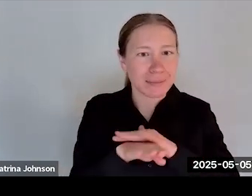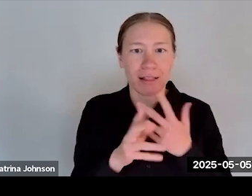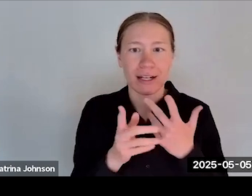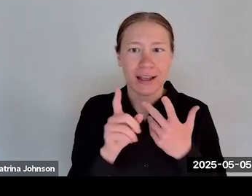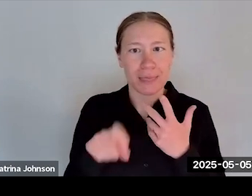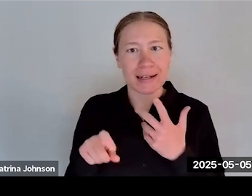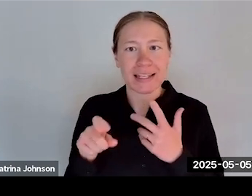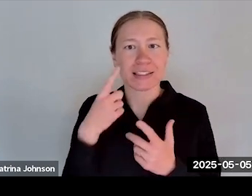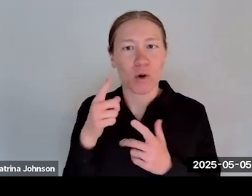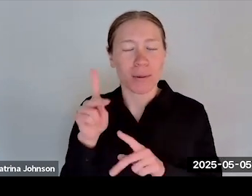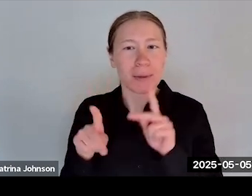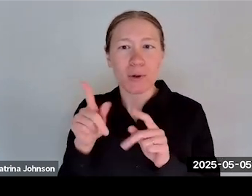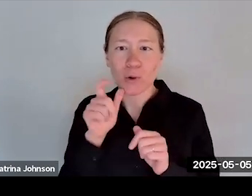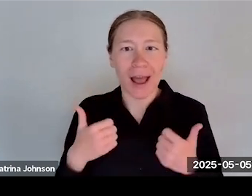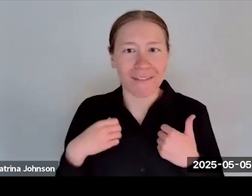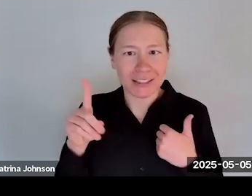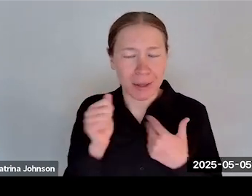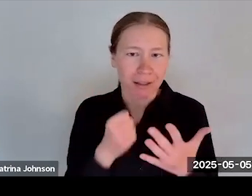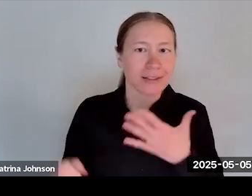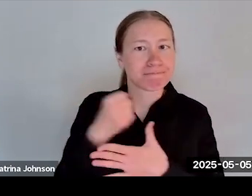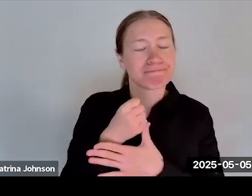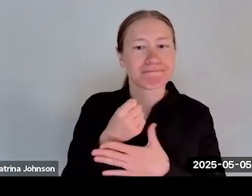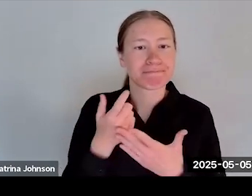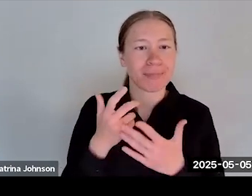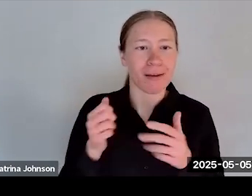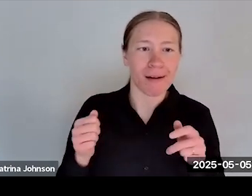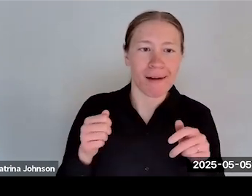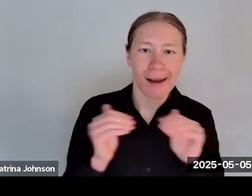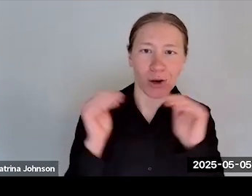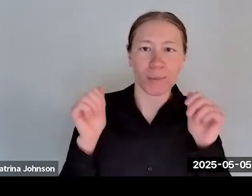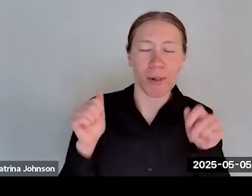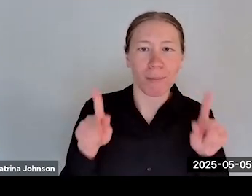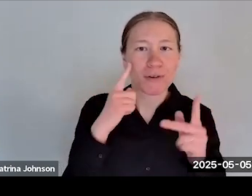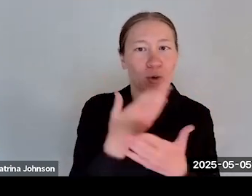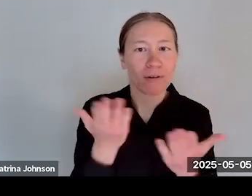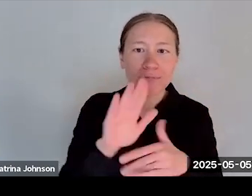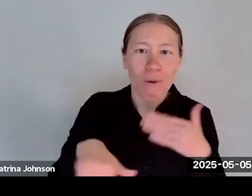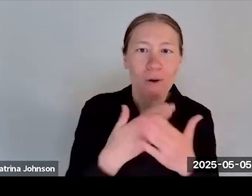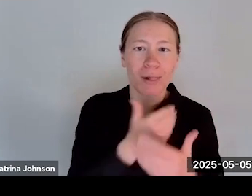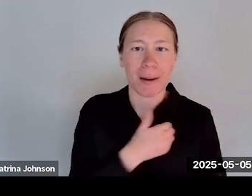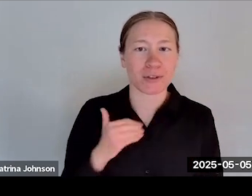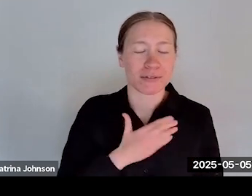with disabilities are prioritized, ensuring equitable opportunities for all members of our community.